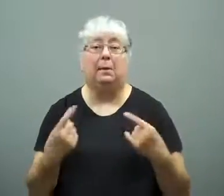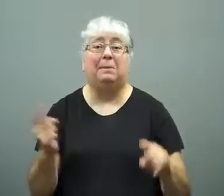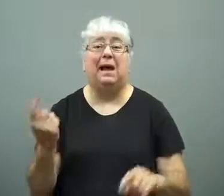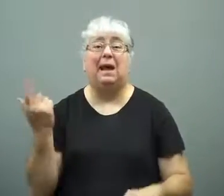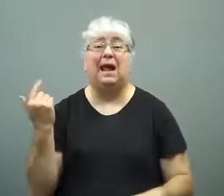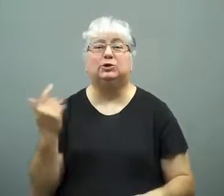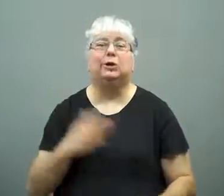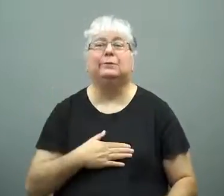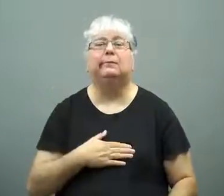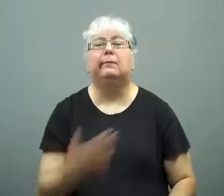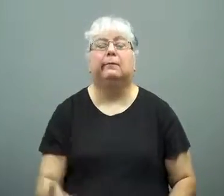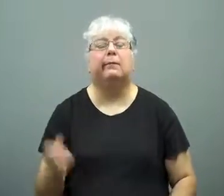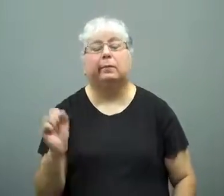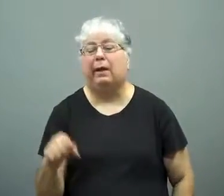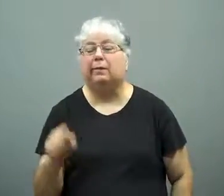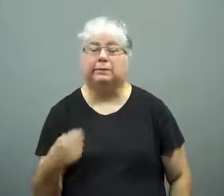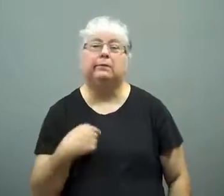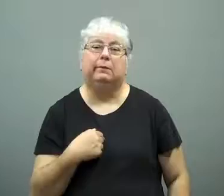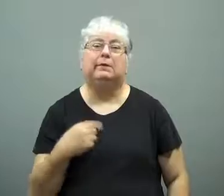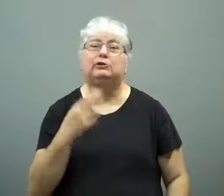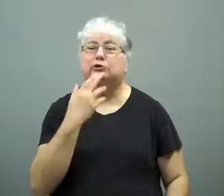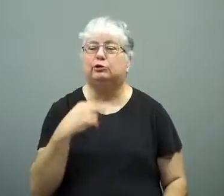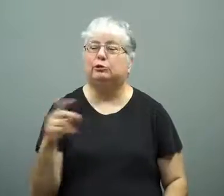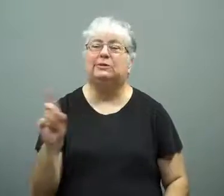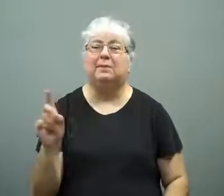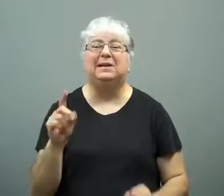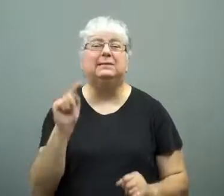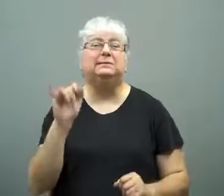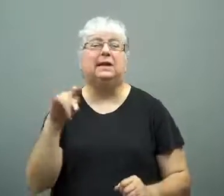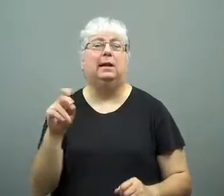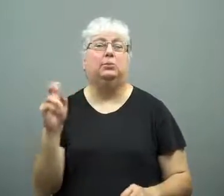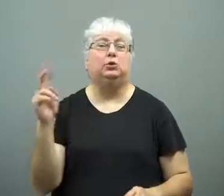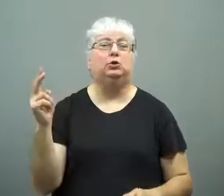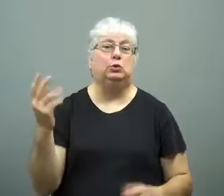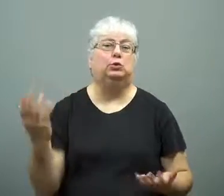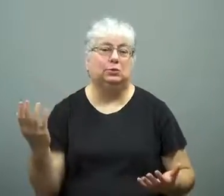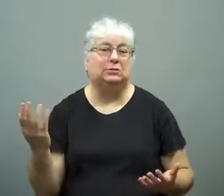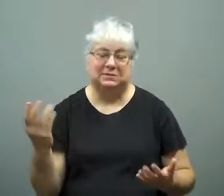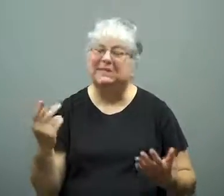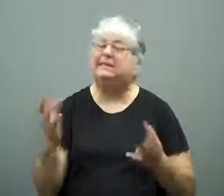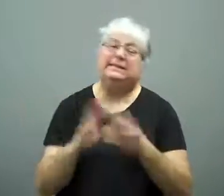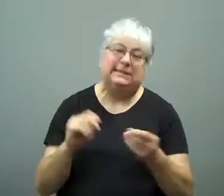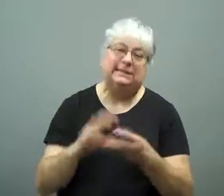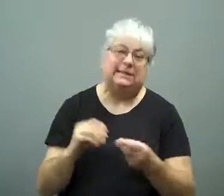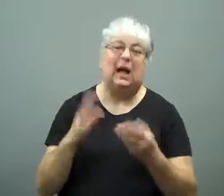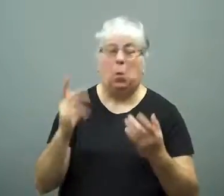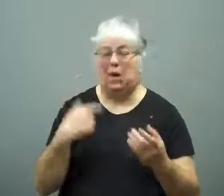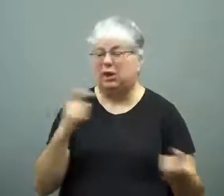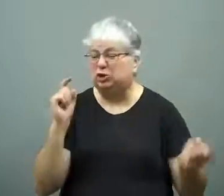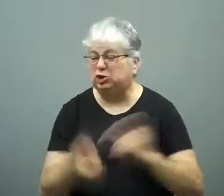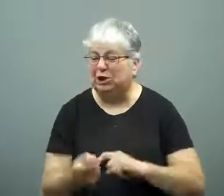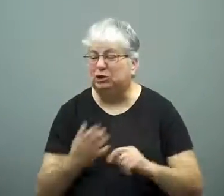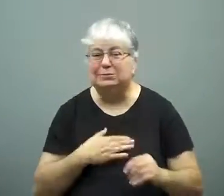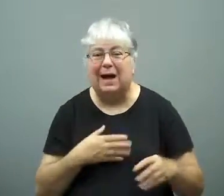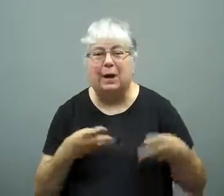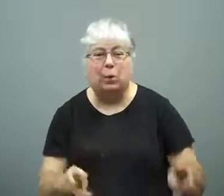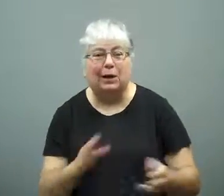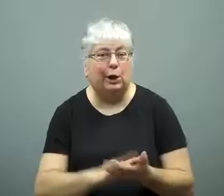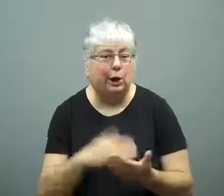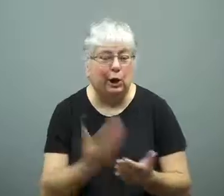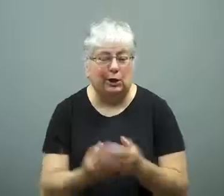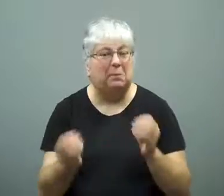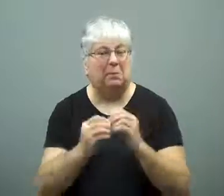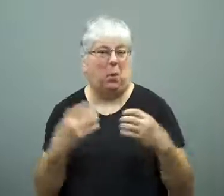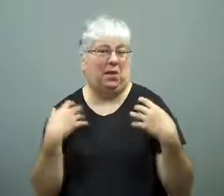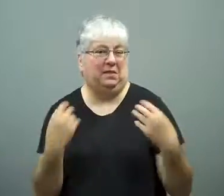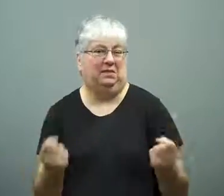She admitted to being a type 2 diabetic last year.